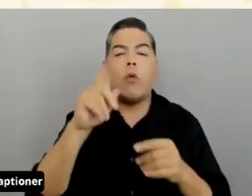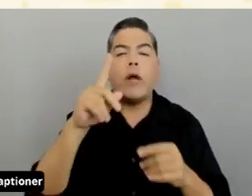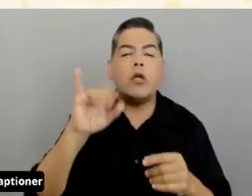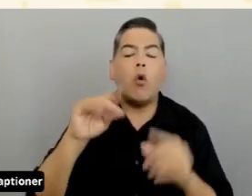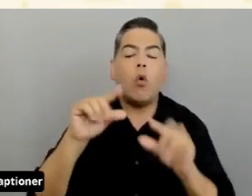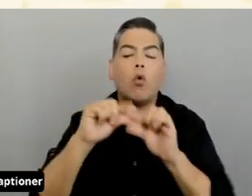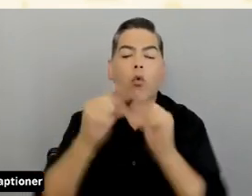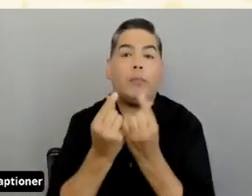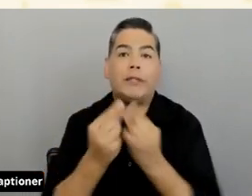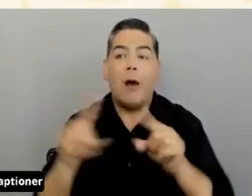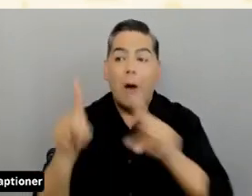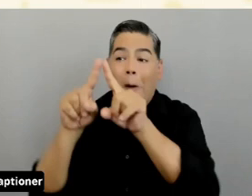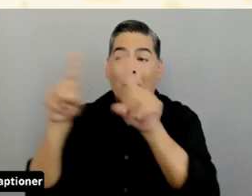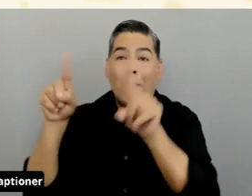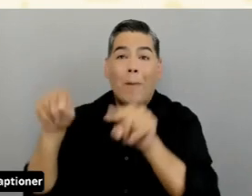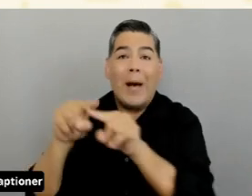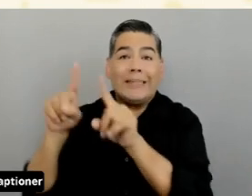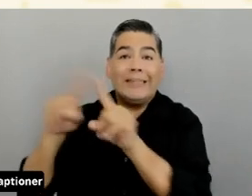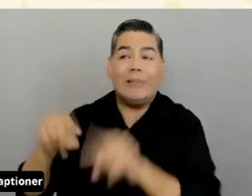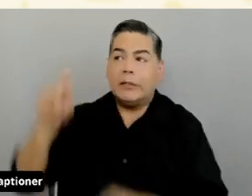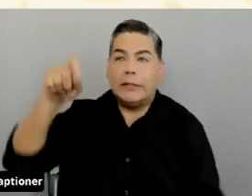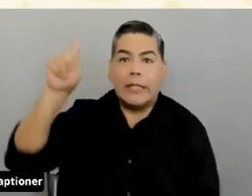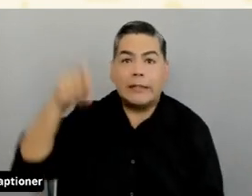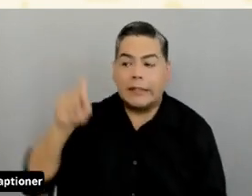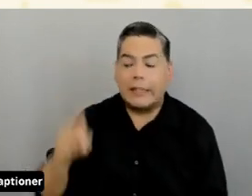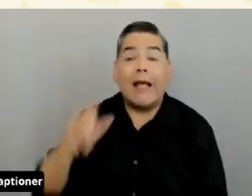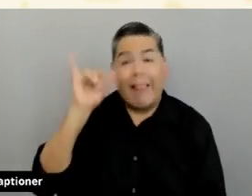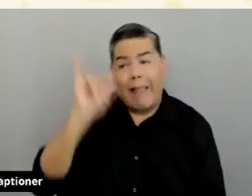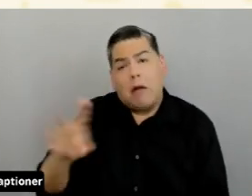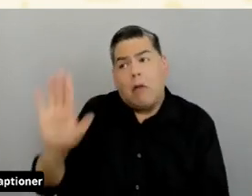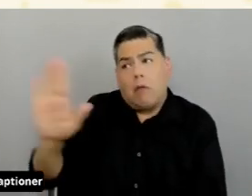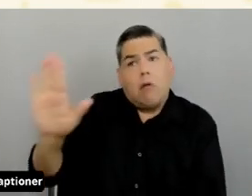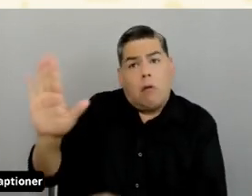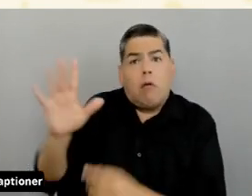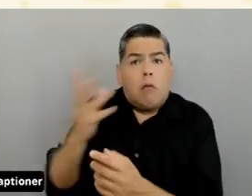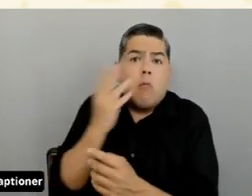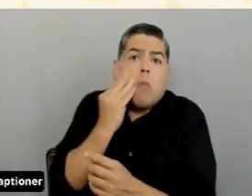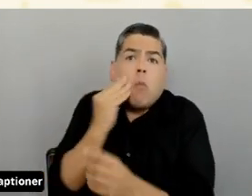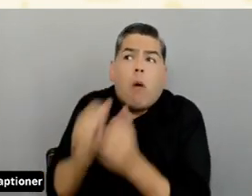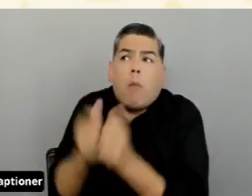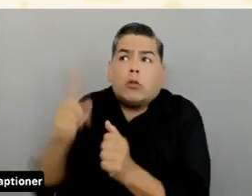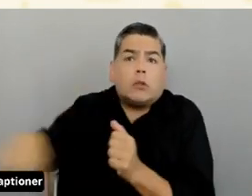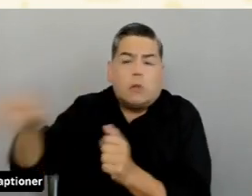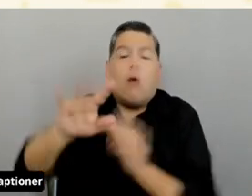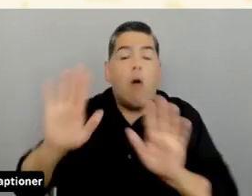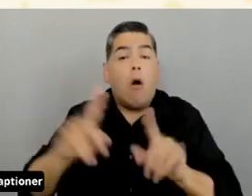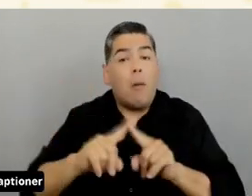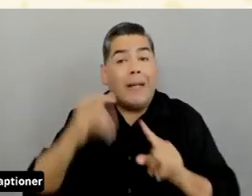all of those are really familiar for users. But what is going on if you need to create a specific